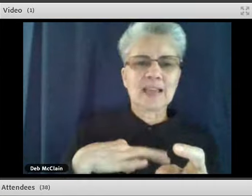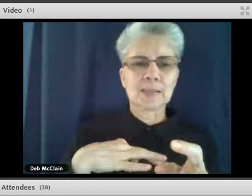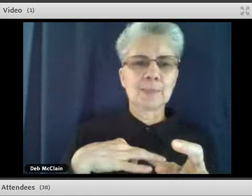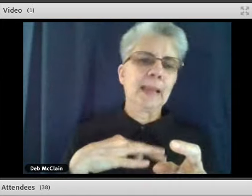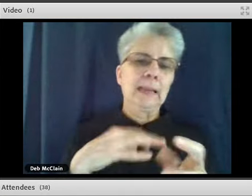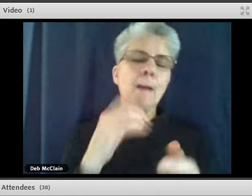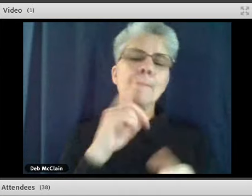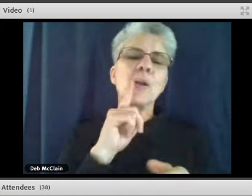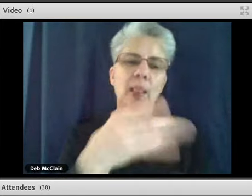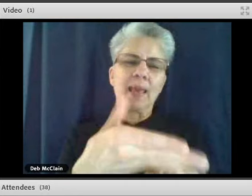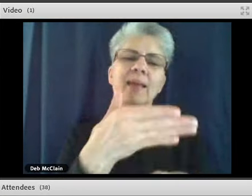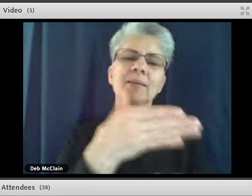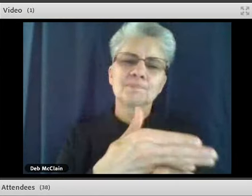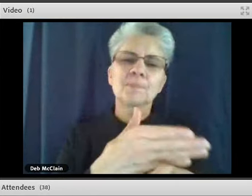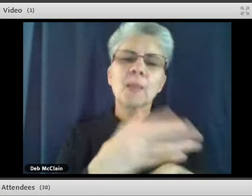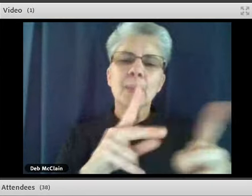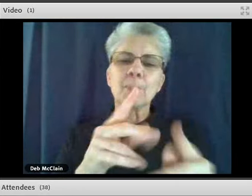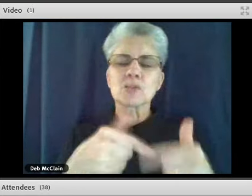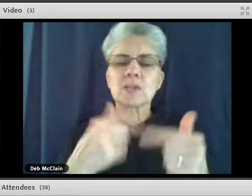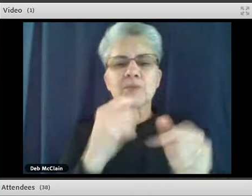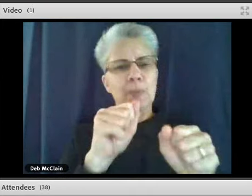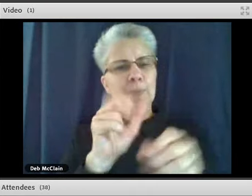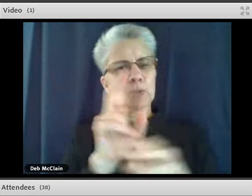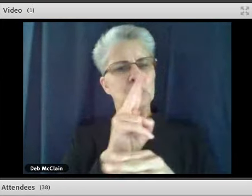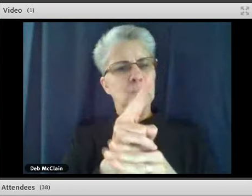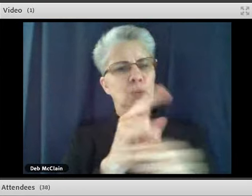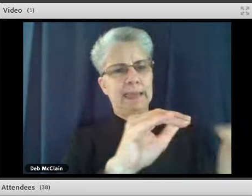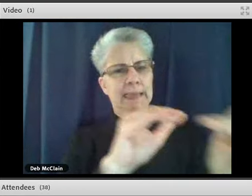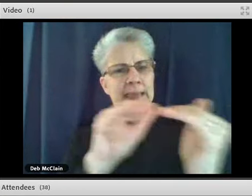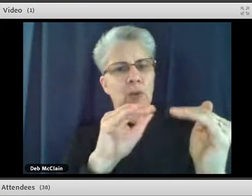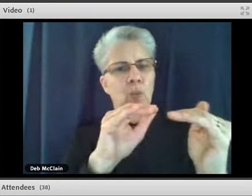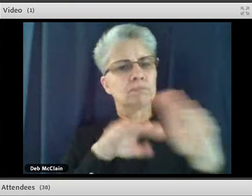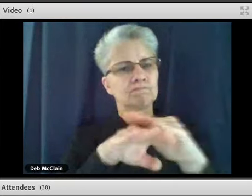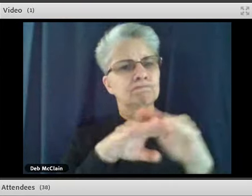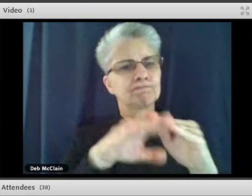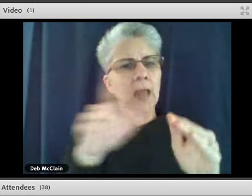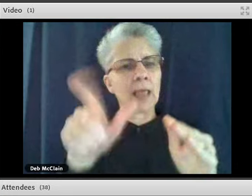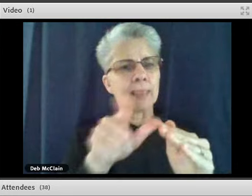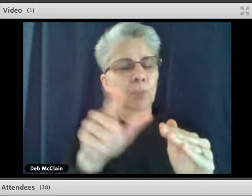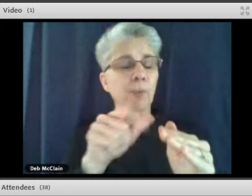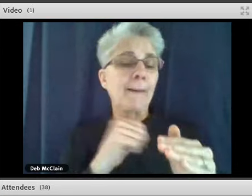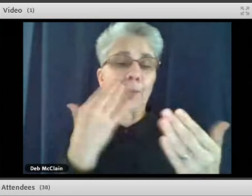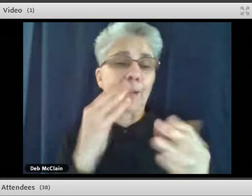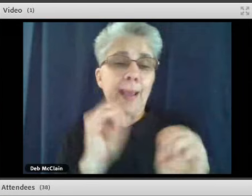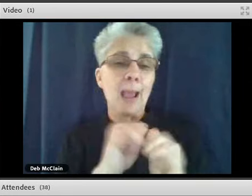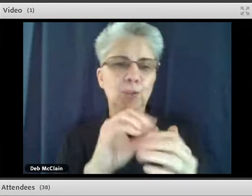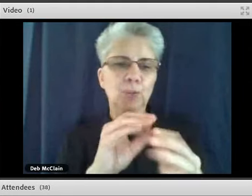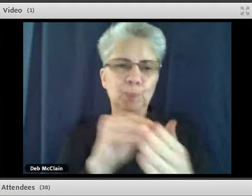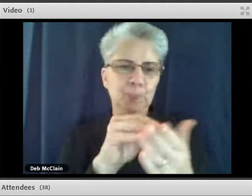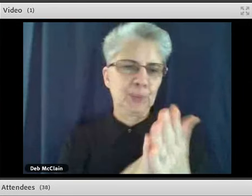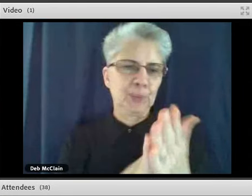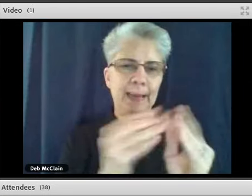But it really enriches people's lives to be able to have access -- equal access to information. And I don't know how you put a number on that.